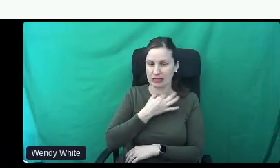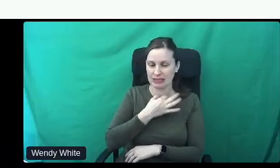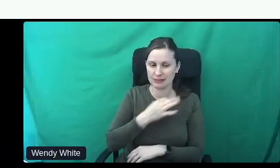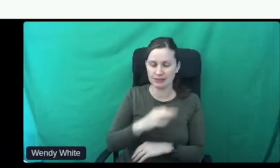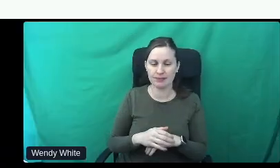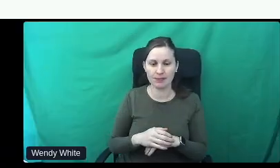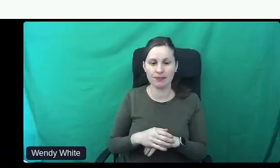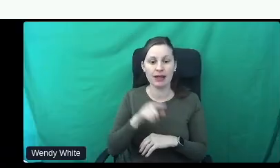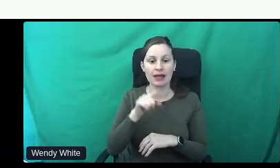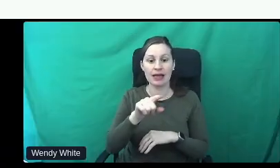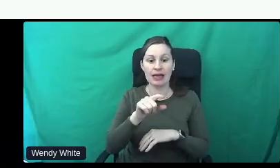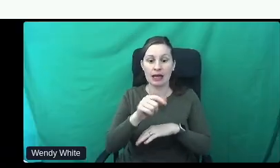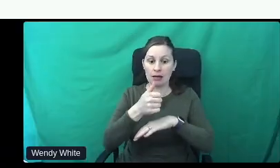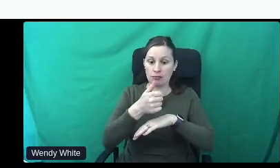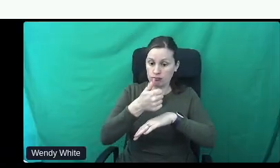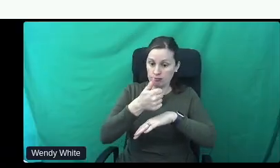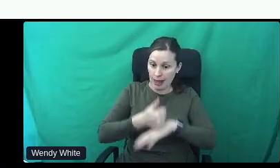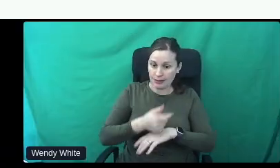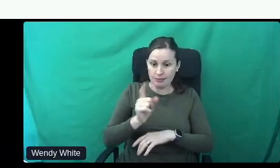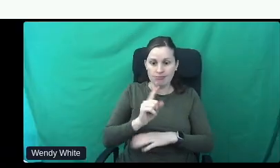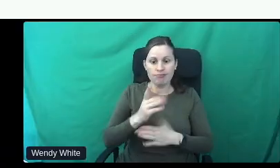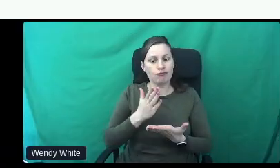These are based on real world examples that we've seen in the wild.